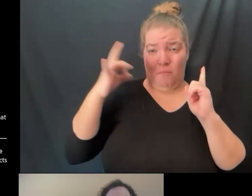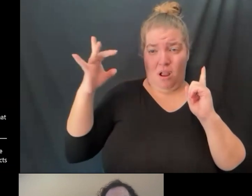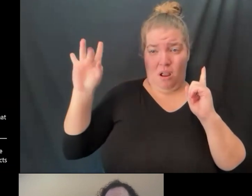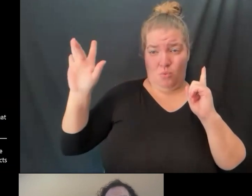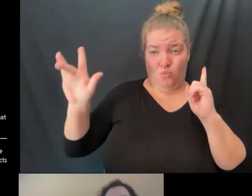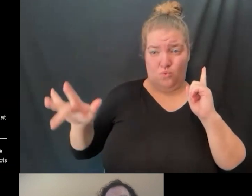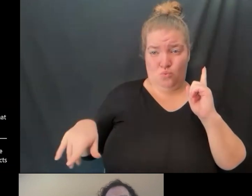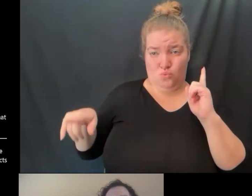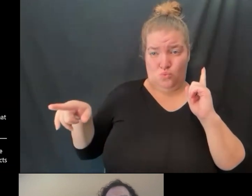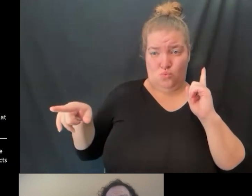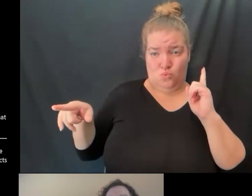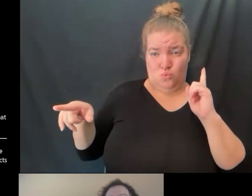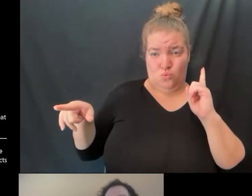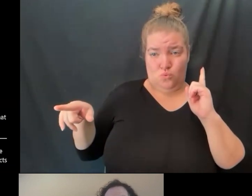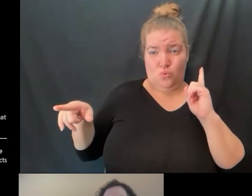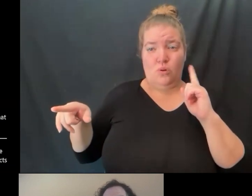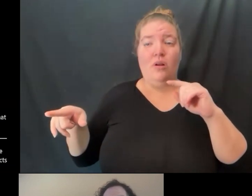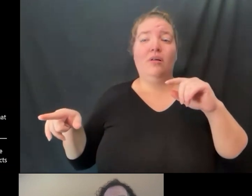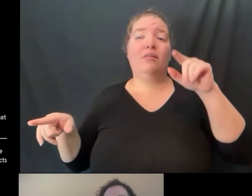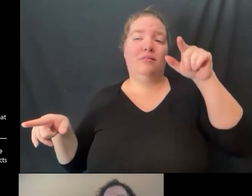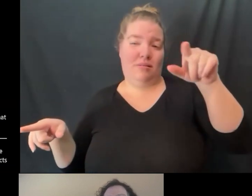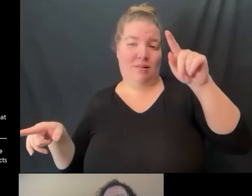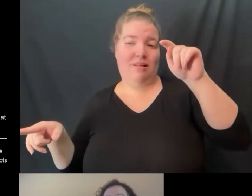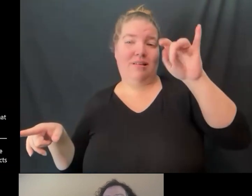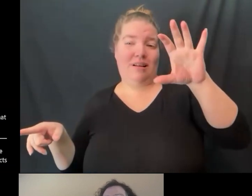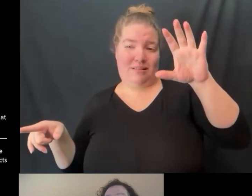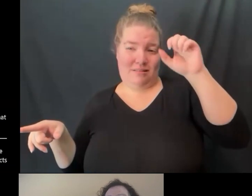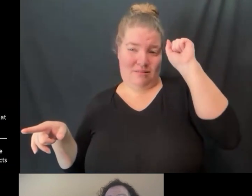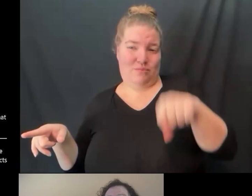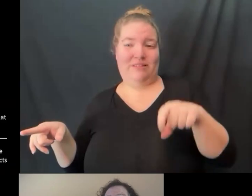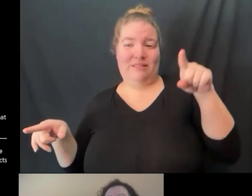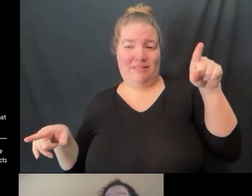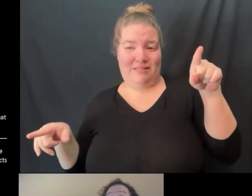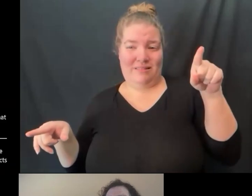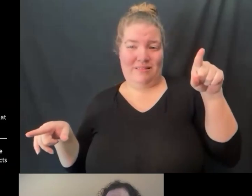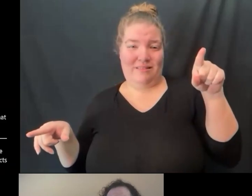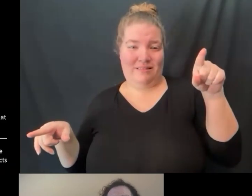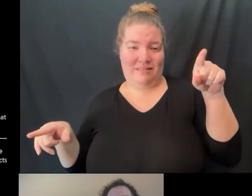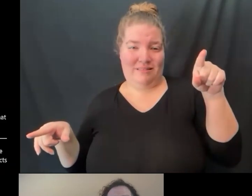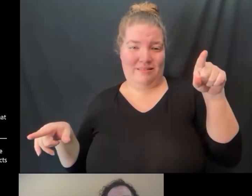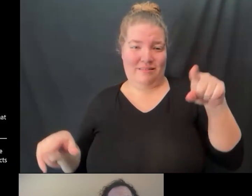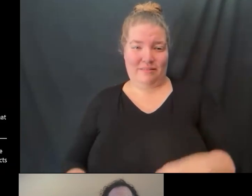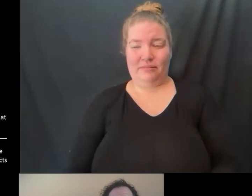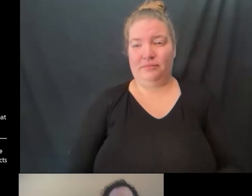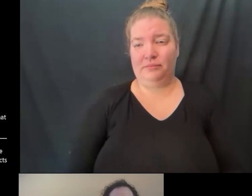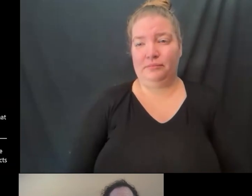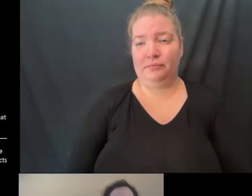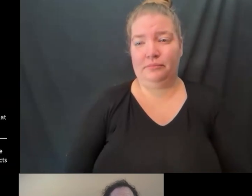in the regulations. But the way we get to WCAG is WCAG is mentioned in the ICT Standard, which is mentioned in the regulations.